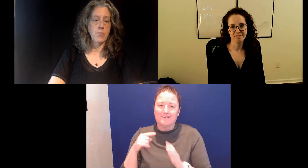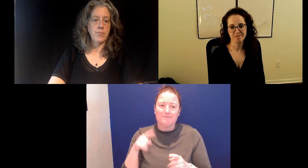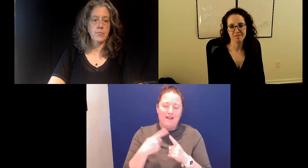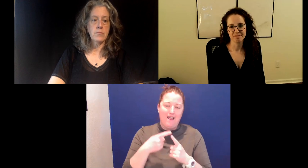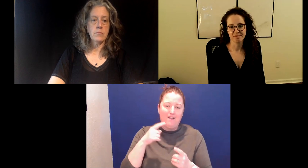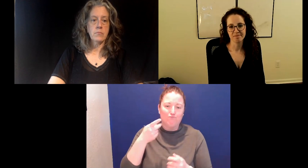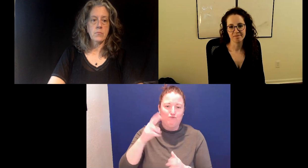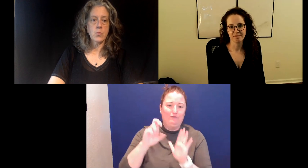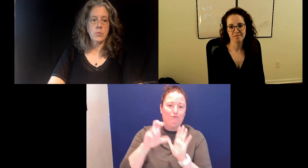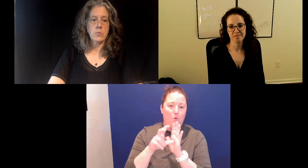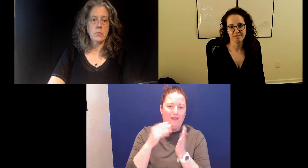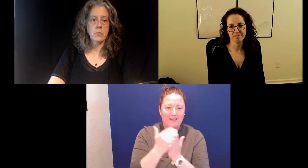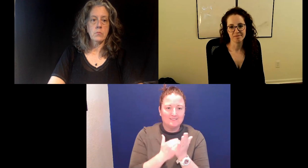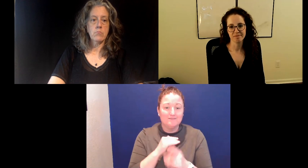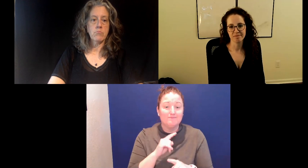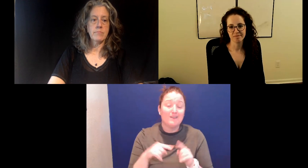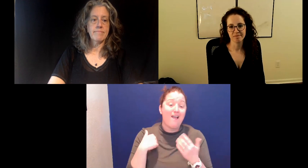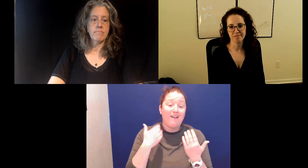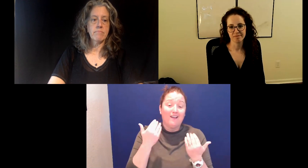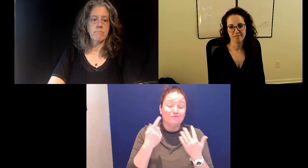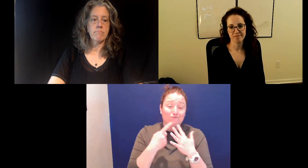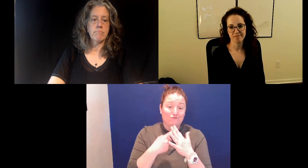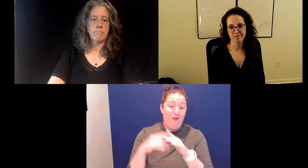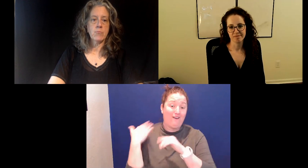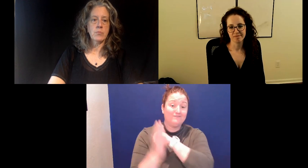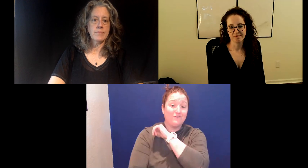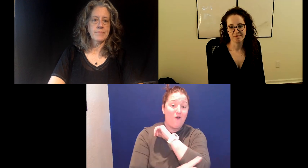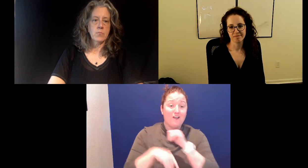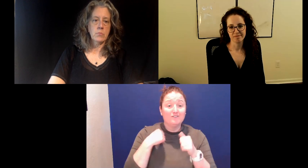the resources at home to be able to access those materials and they can get to your recording list